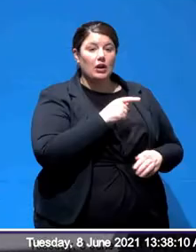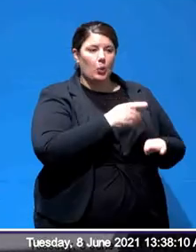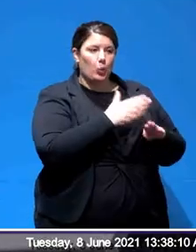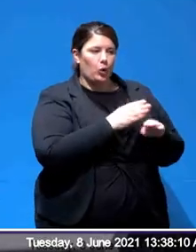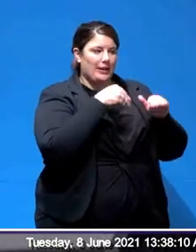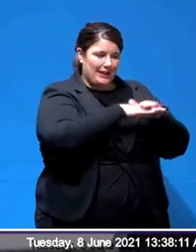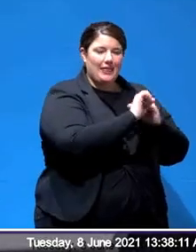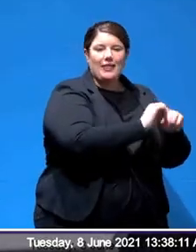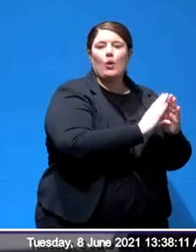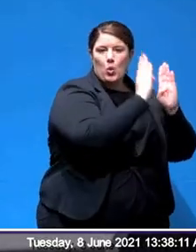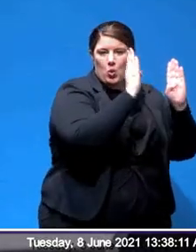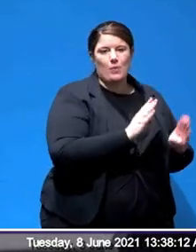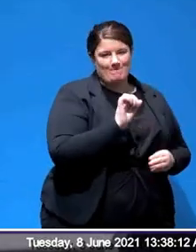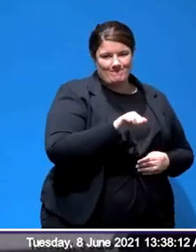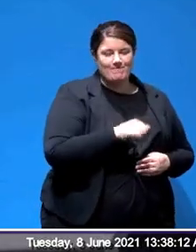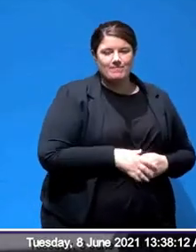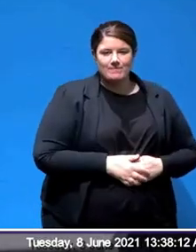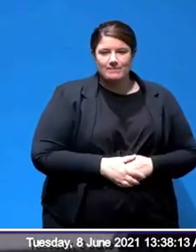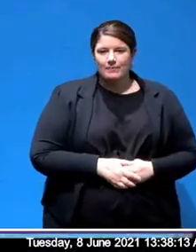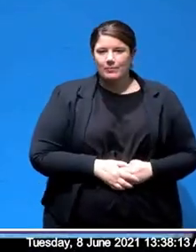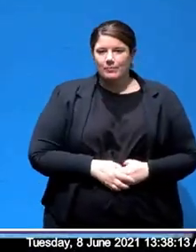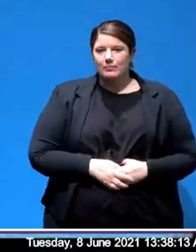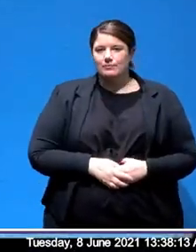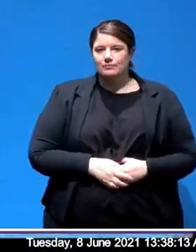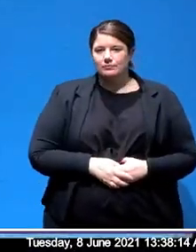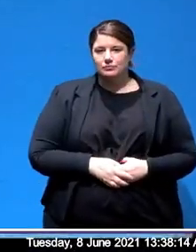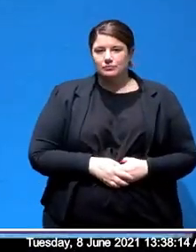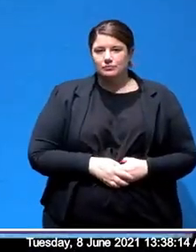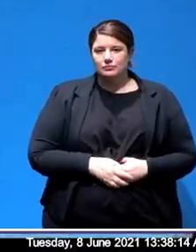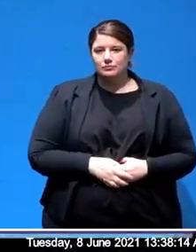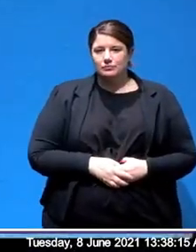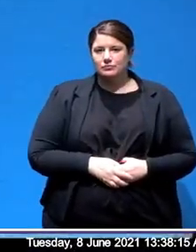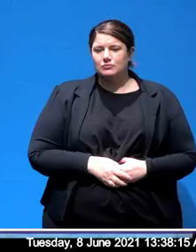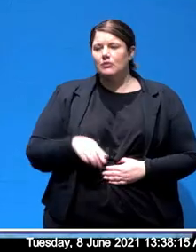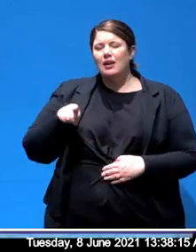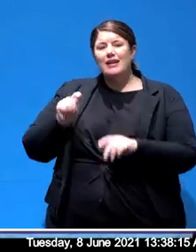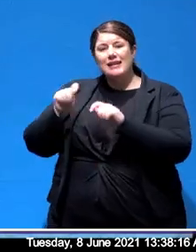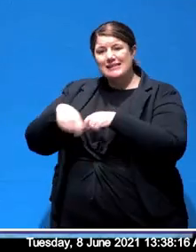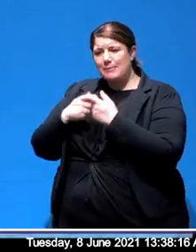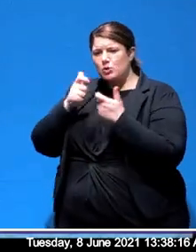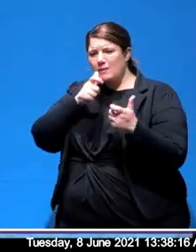yes, in the people's homes. Where are the team supervisors located?